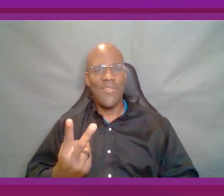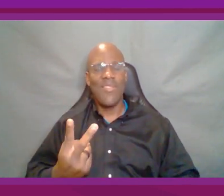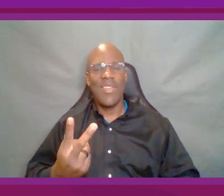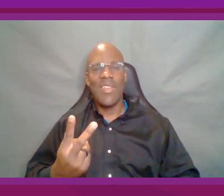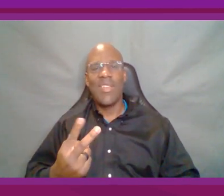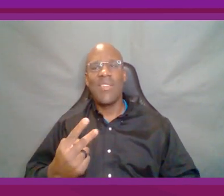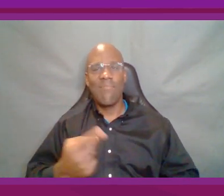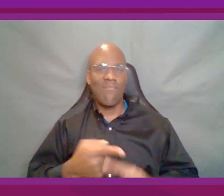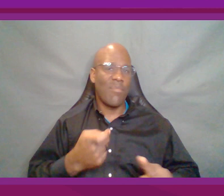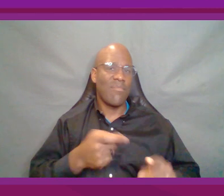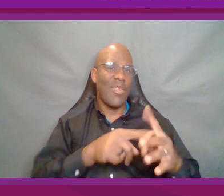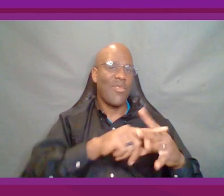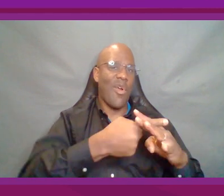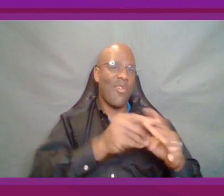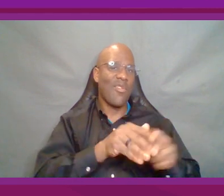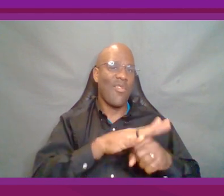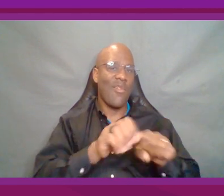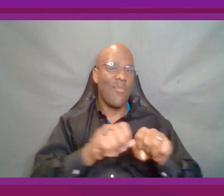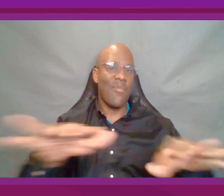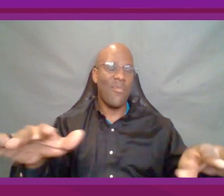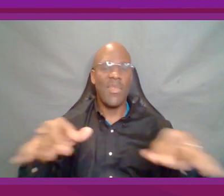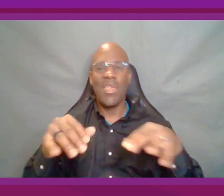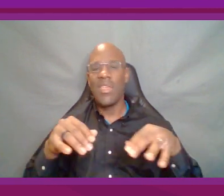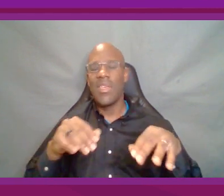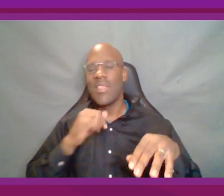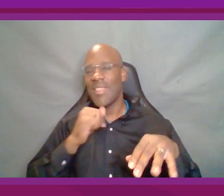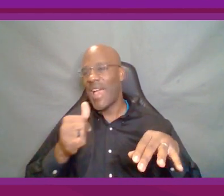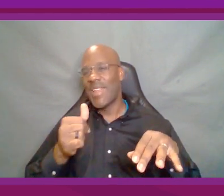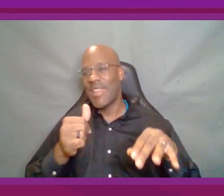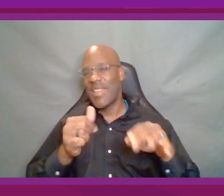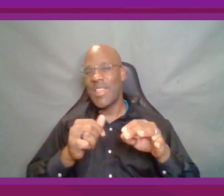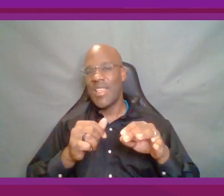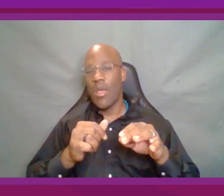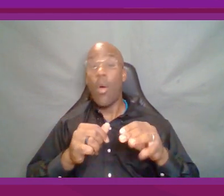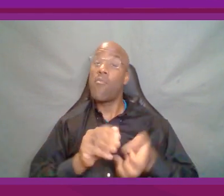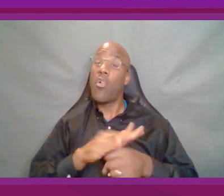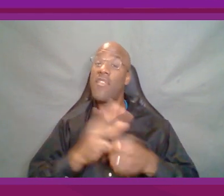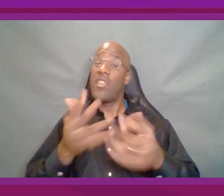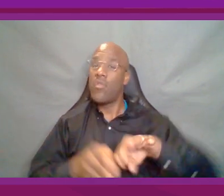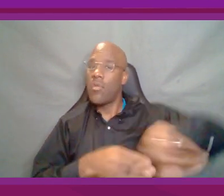years that it's been since COVID has started, and it's not about moving past all of that, it's